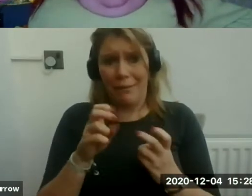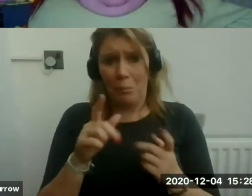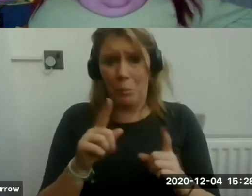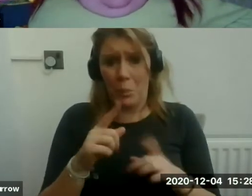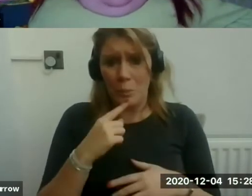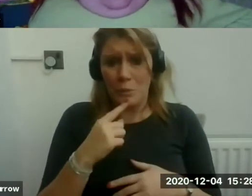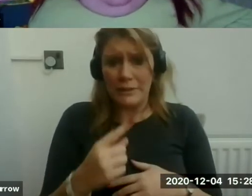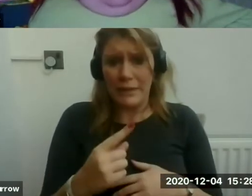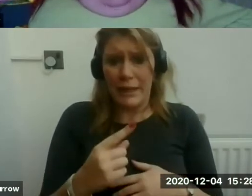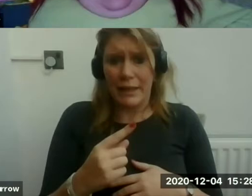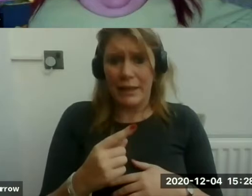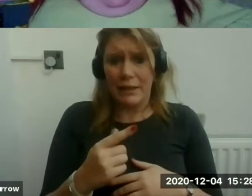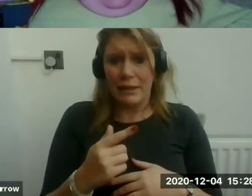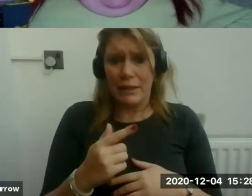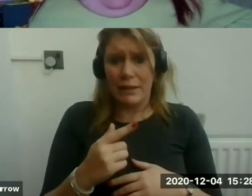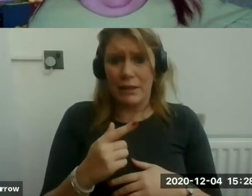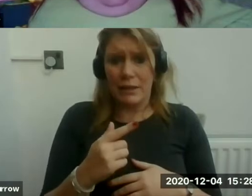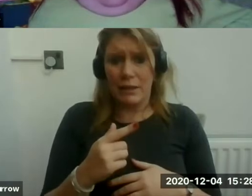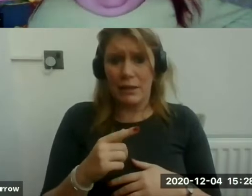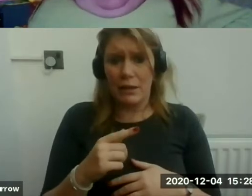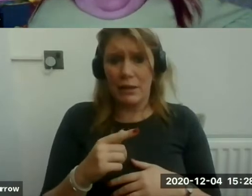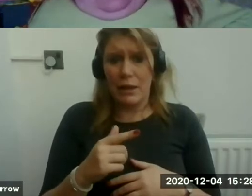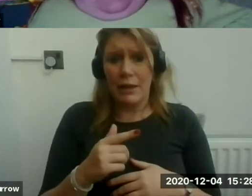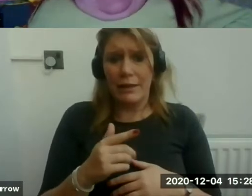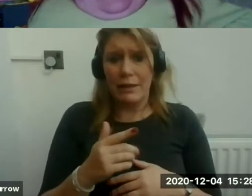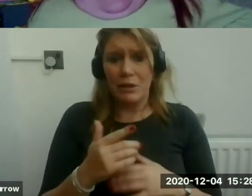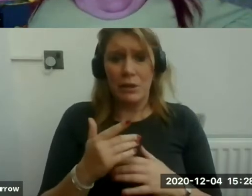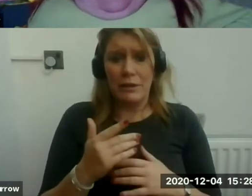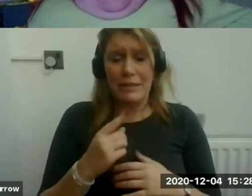underwater but you sound like you are.